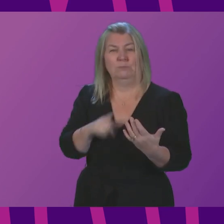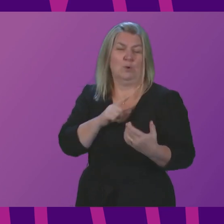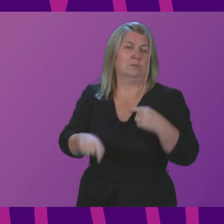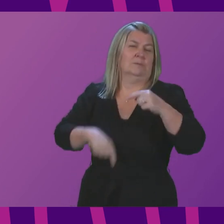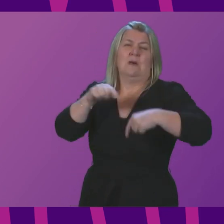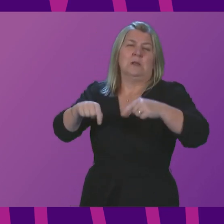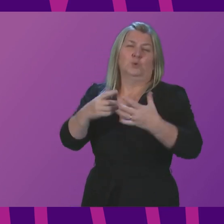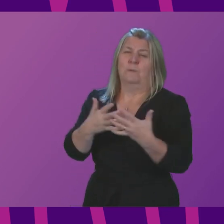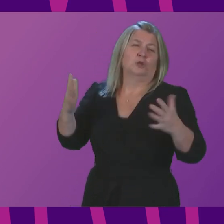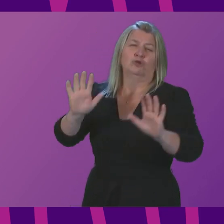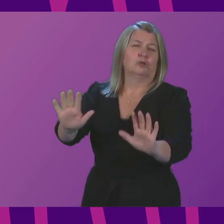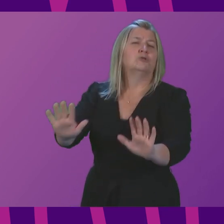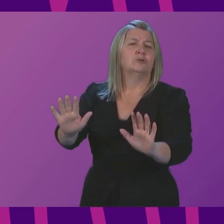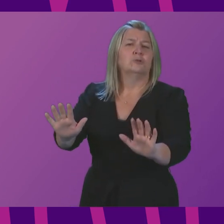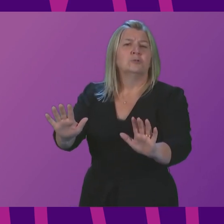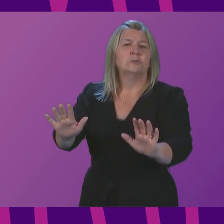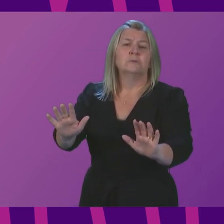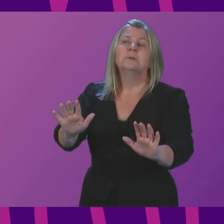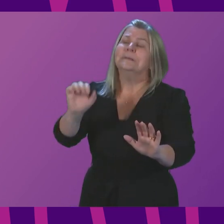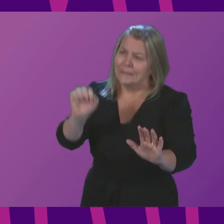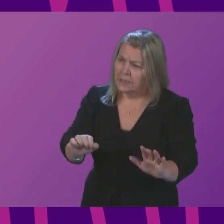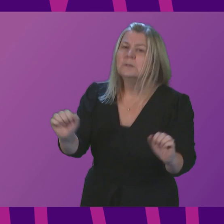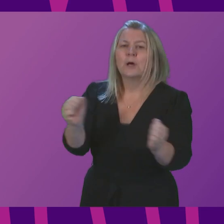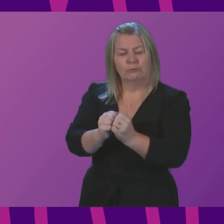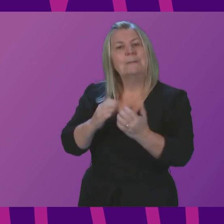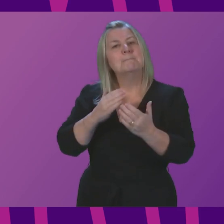are subjected to. There is more that we need to do, and there is more that we are doing.